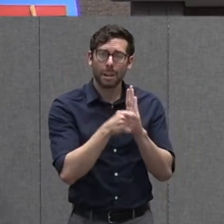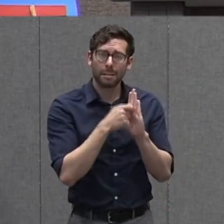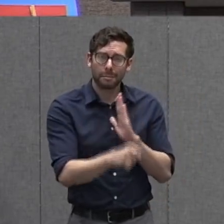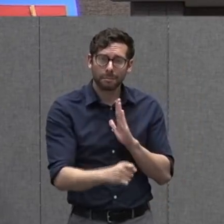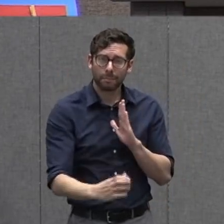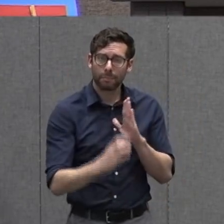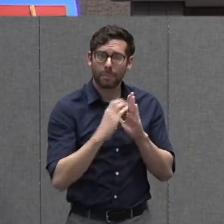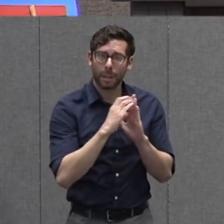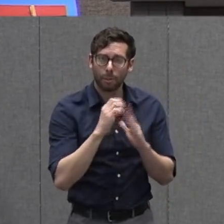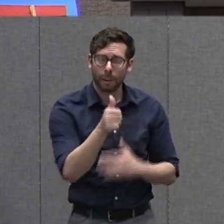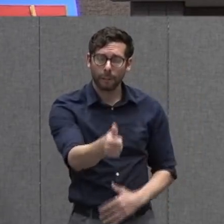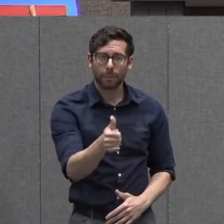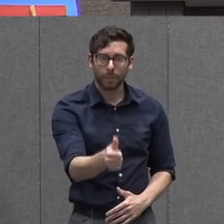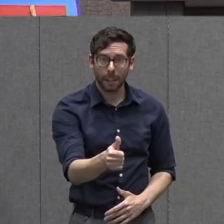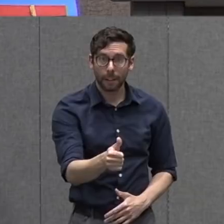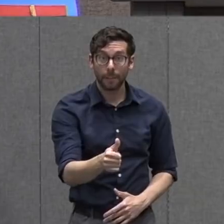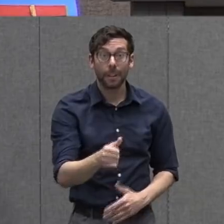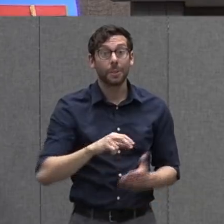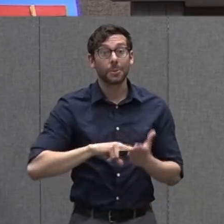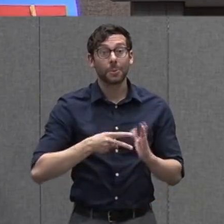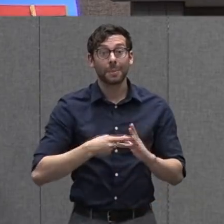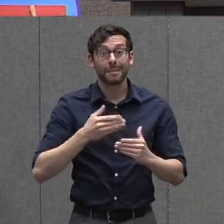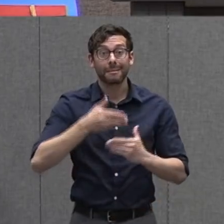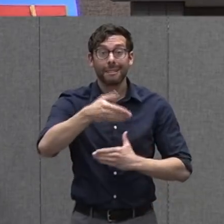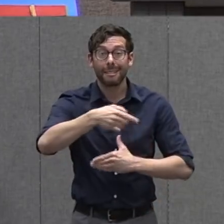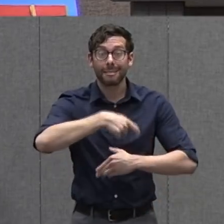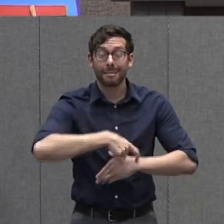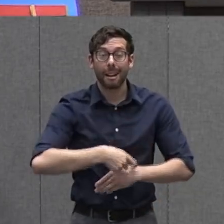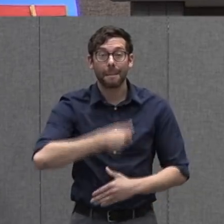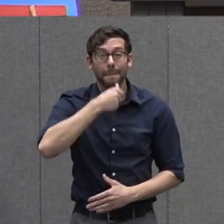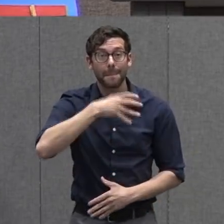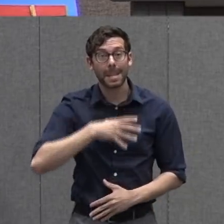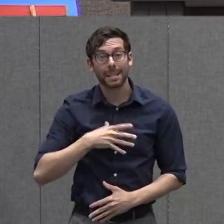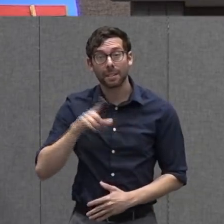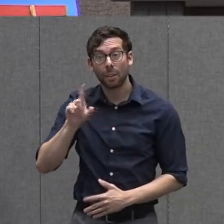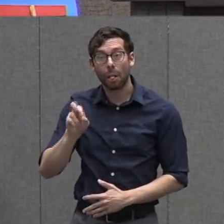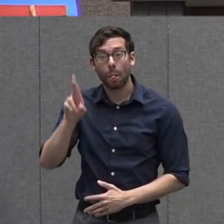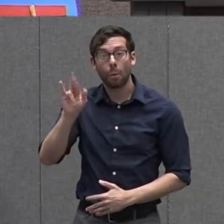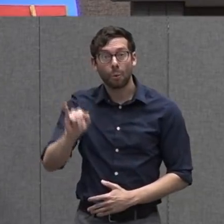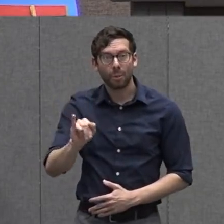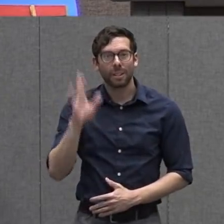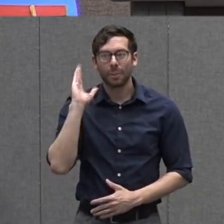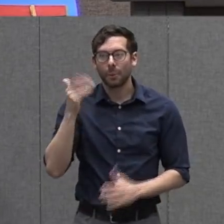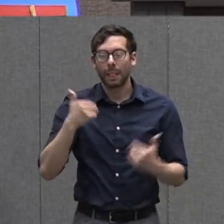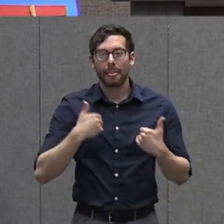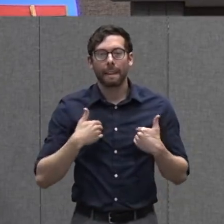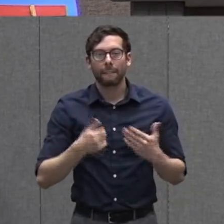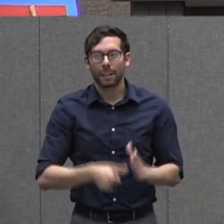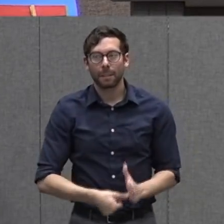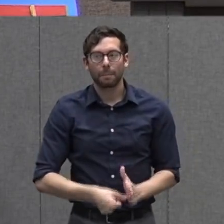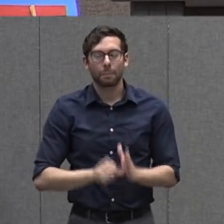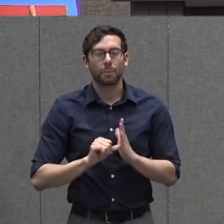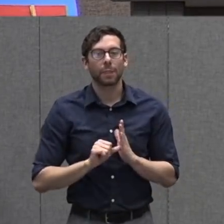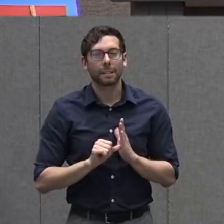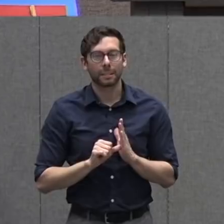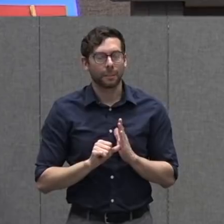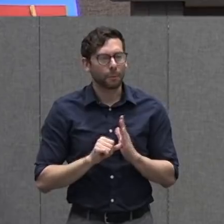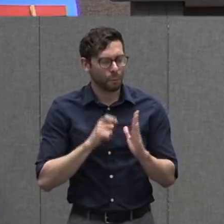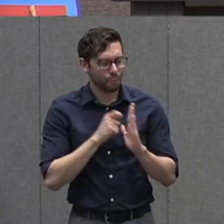you're gonna have really impressive writing that you can share with the people around you, with the grownups and your siblings.